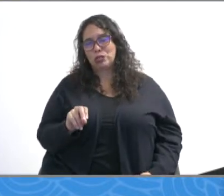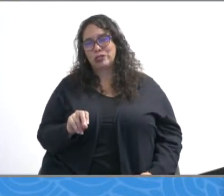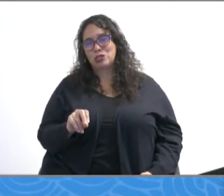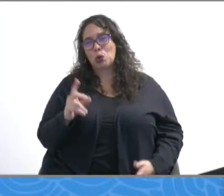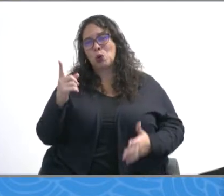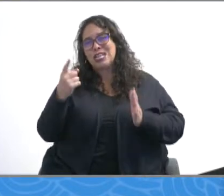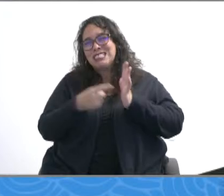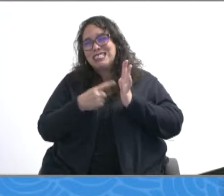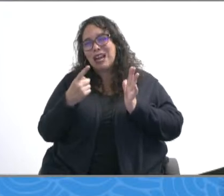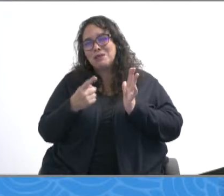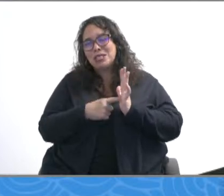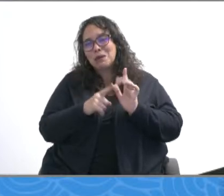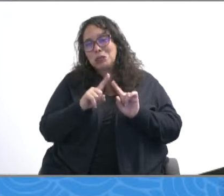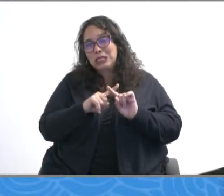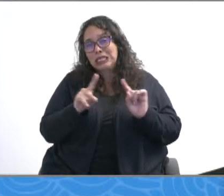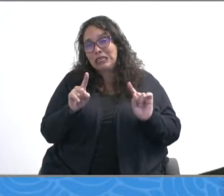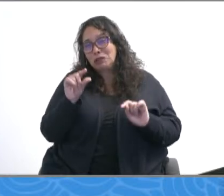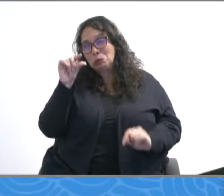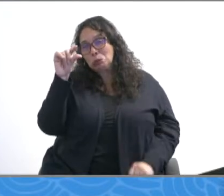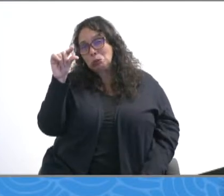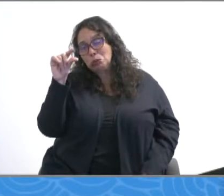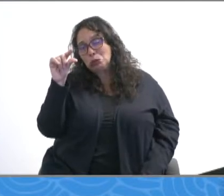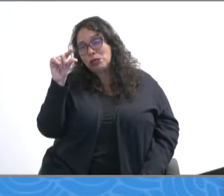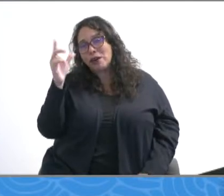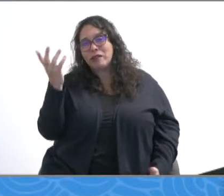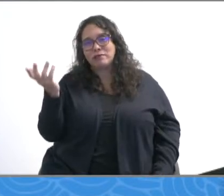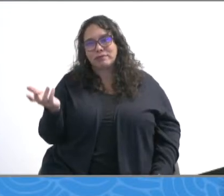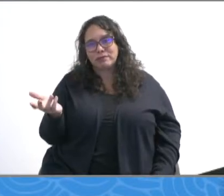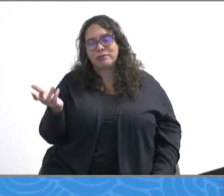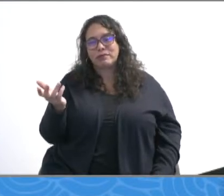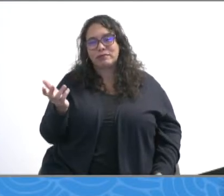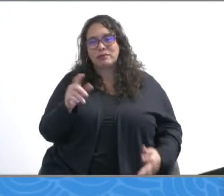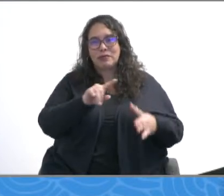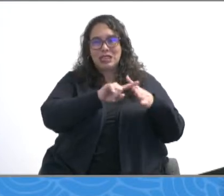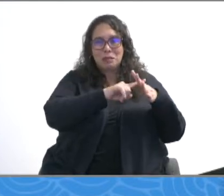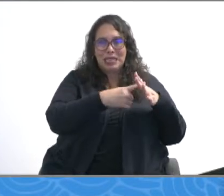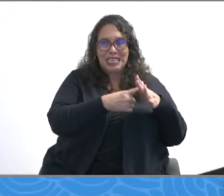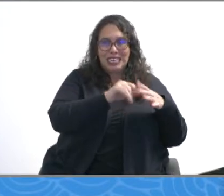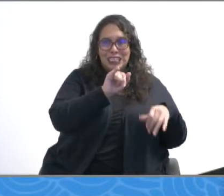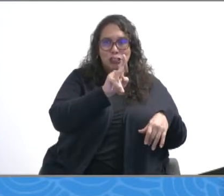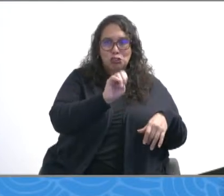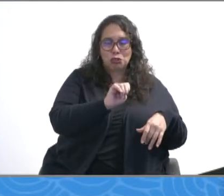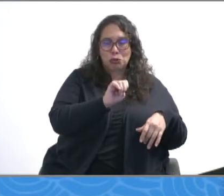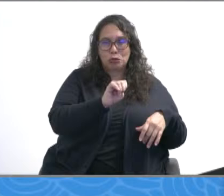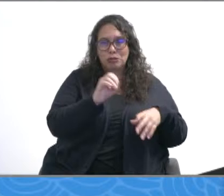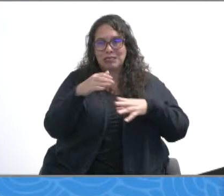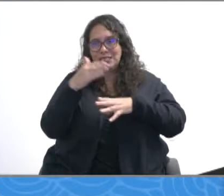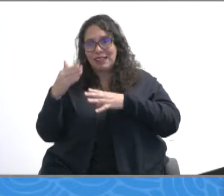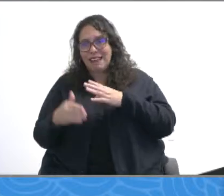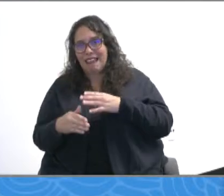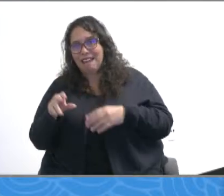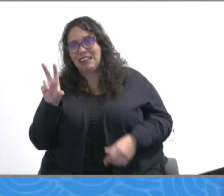starting from what we adopt in the LCAP, which is the beginning portion in June, to the budget act that comes